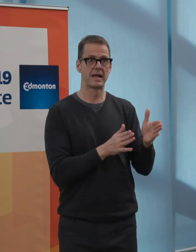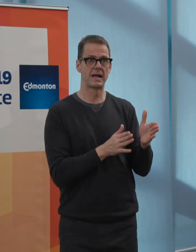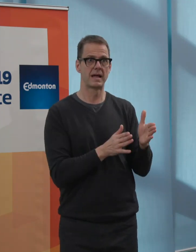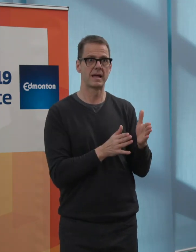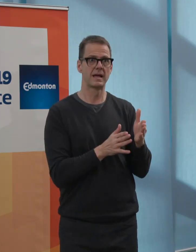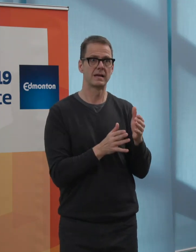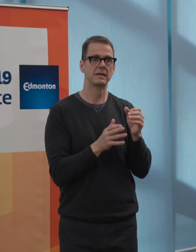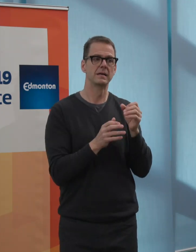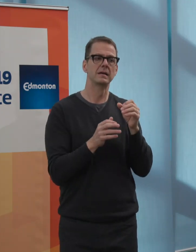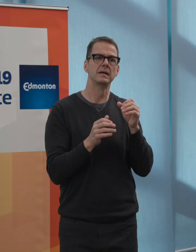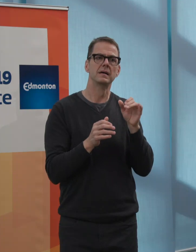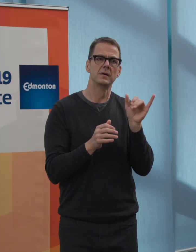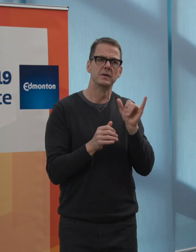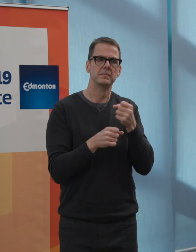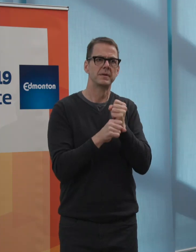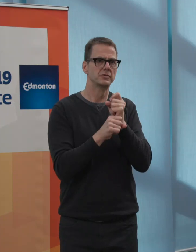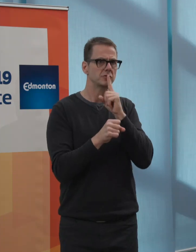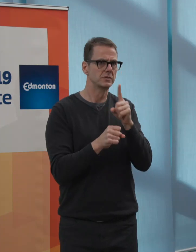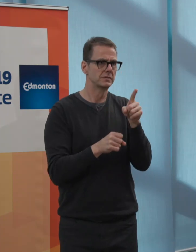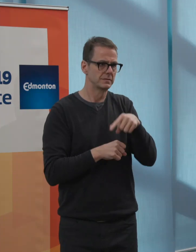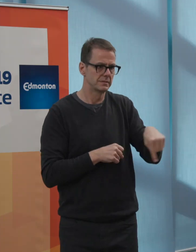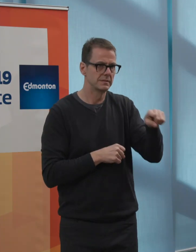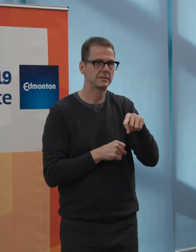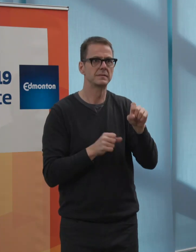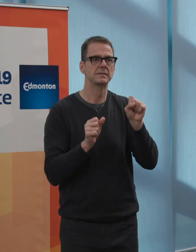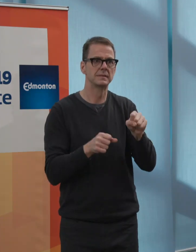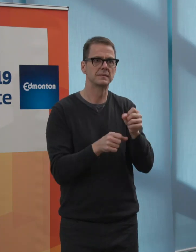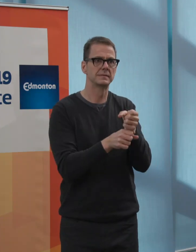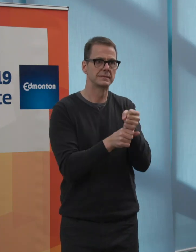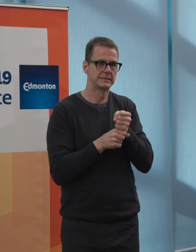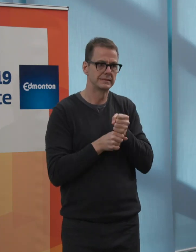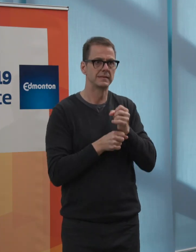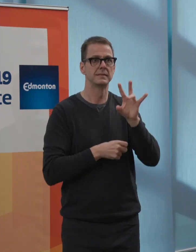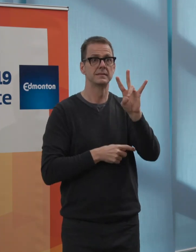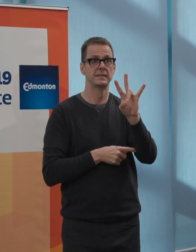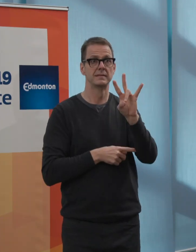during this period as well as retain their benefits to help less of the